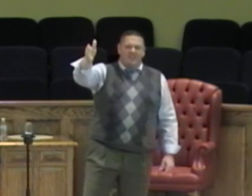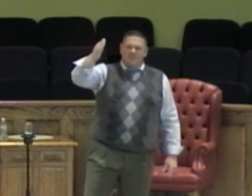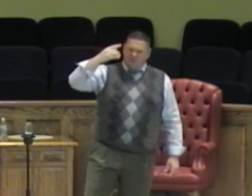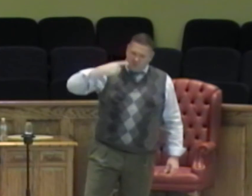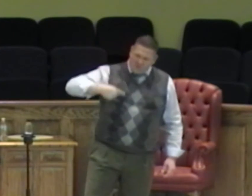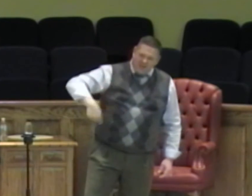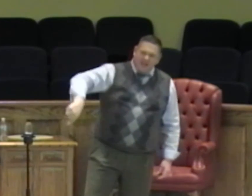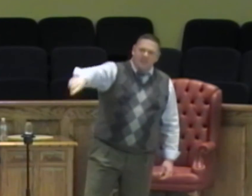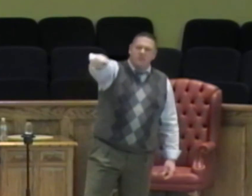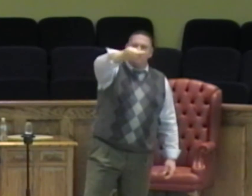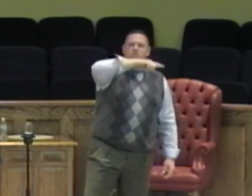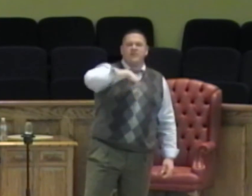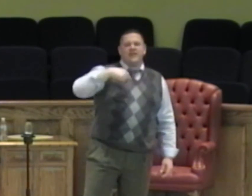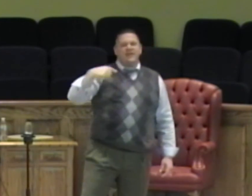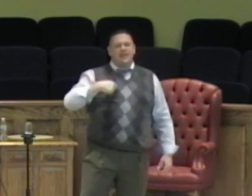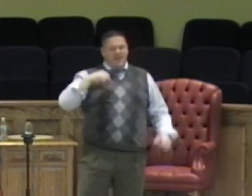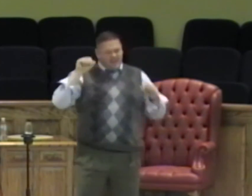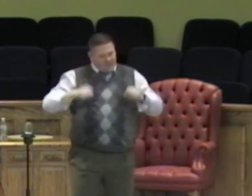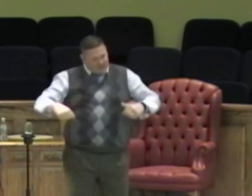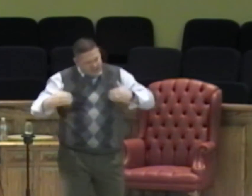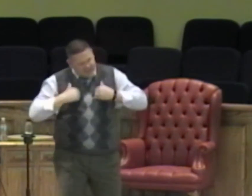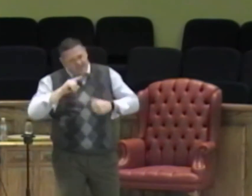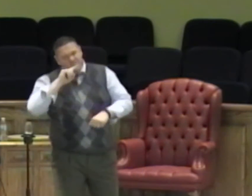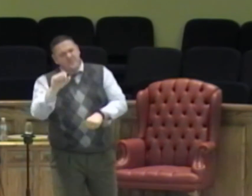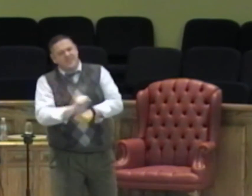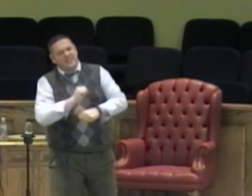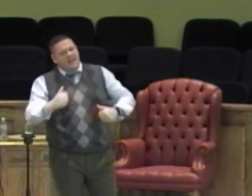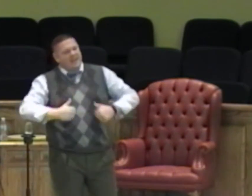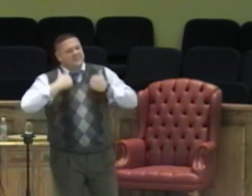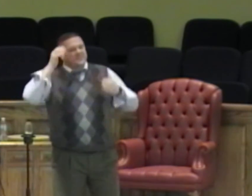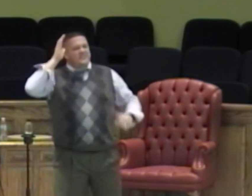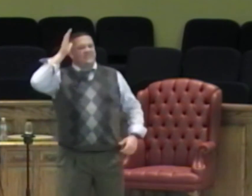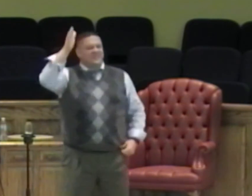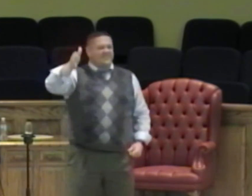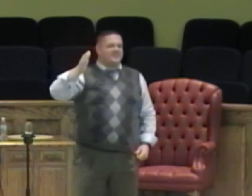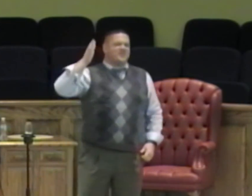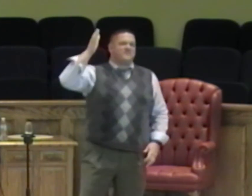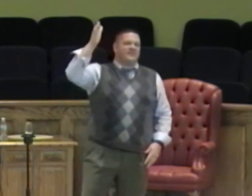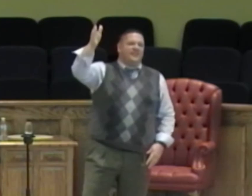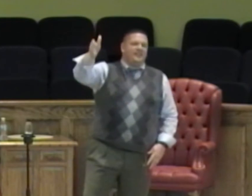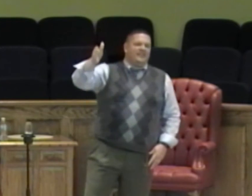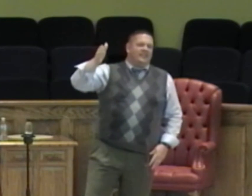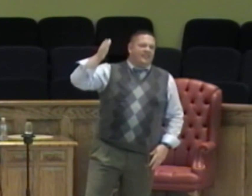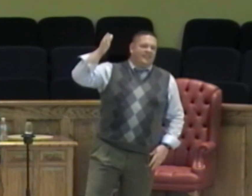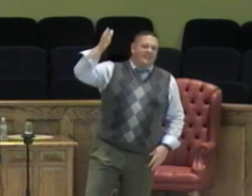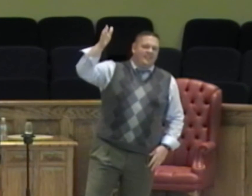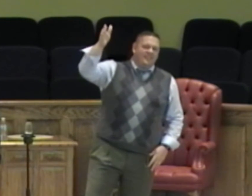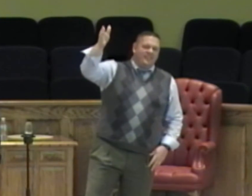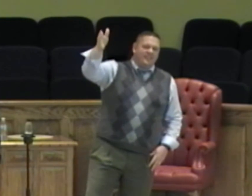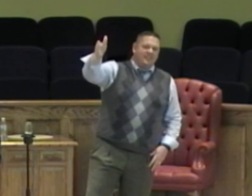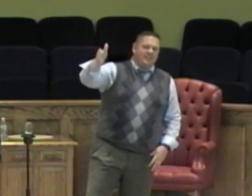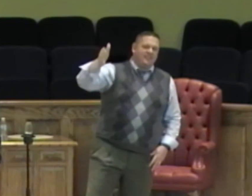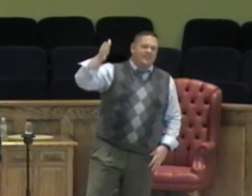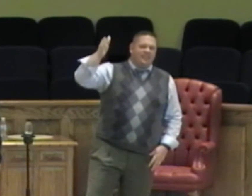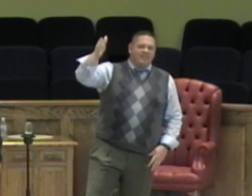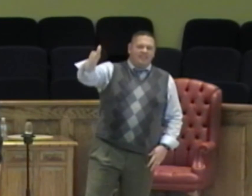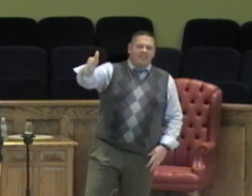So that you and I could have real life someday